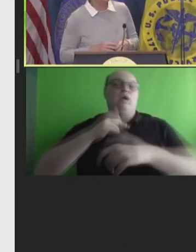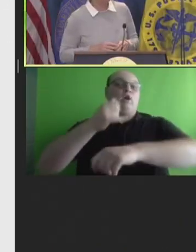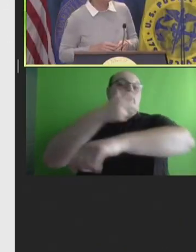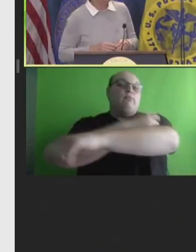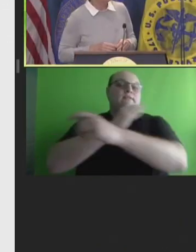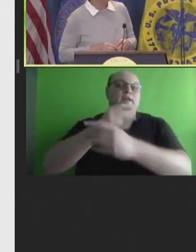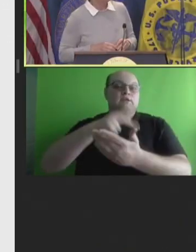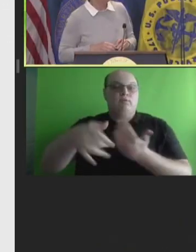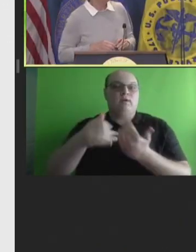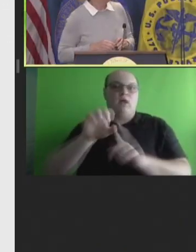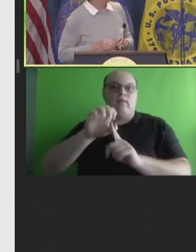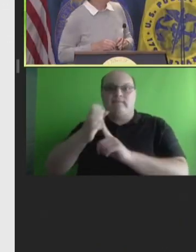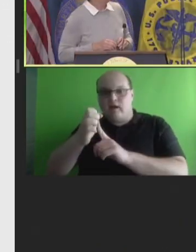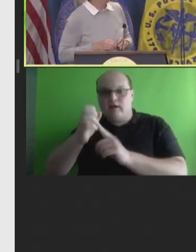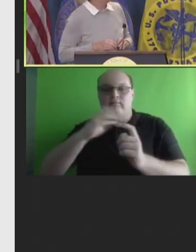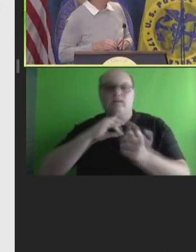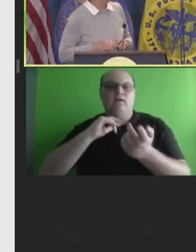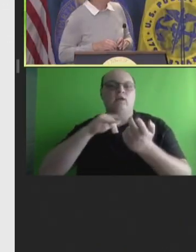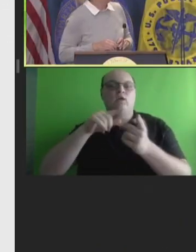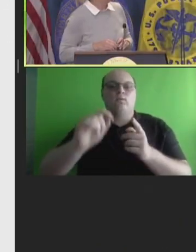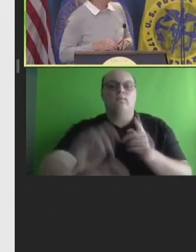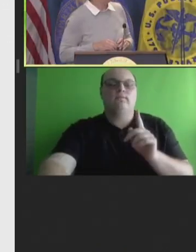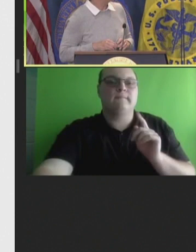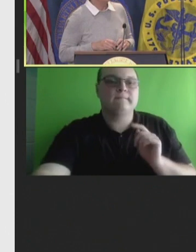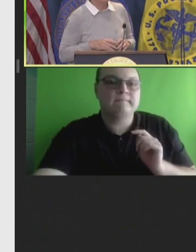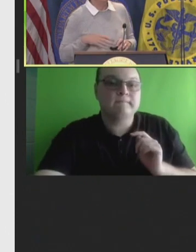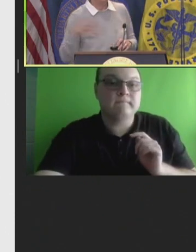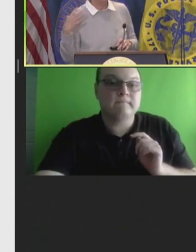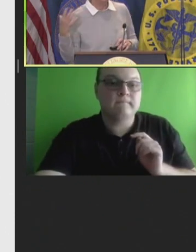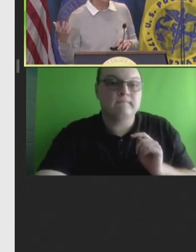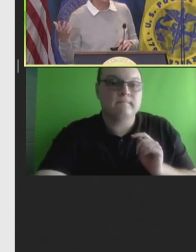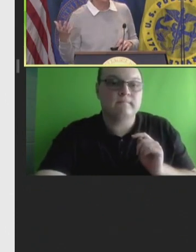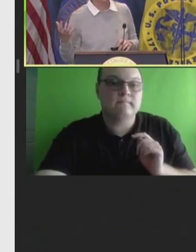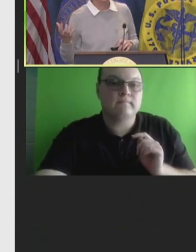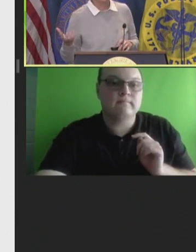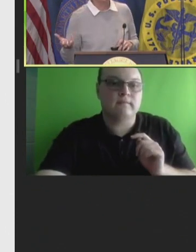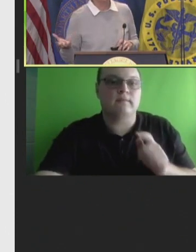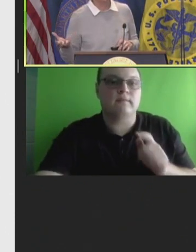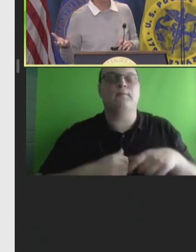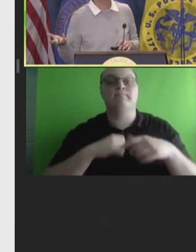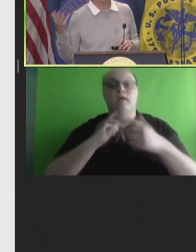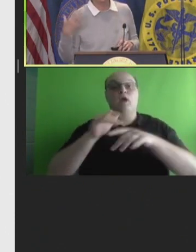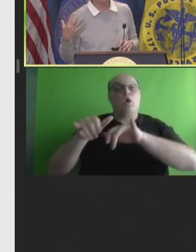When we -- when we look at doing routine vaccination and getting back and catching